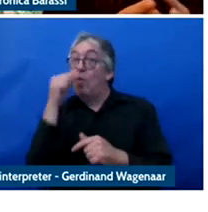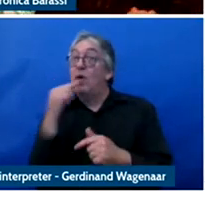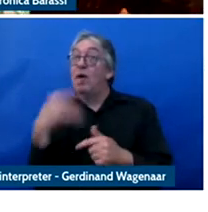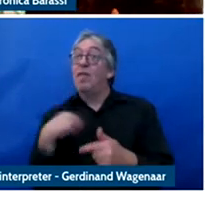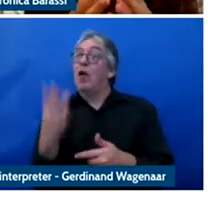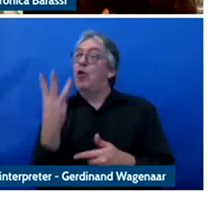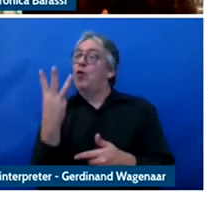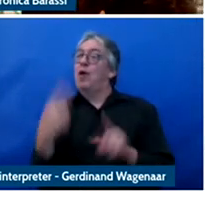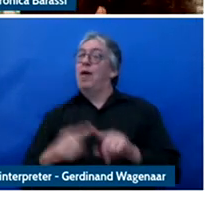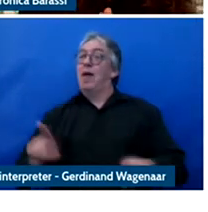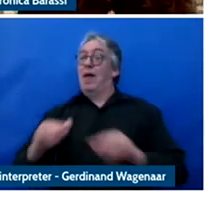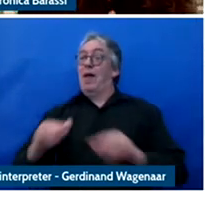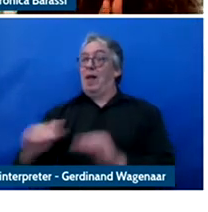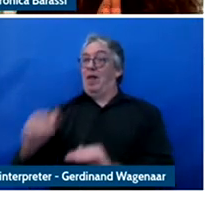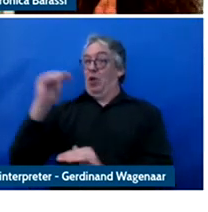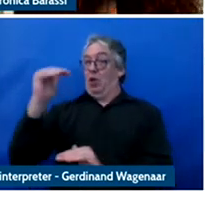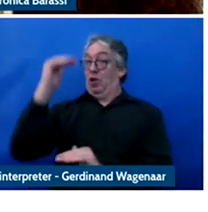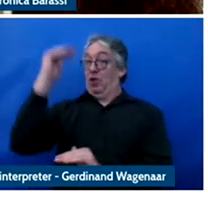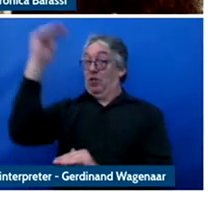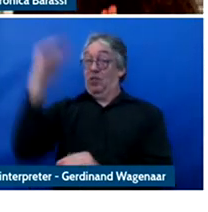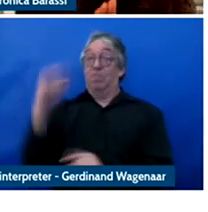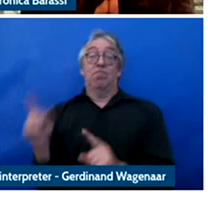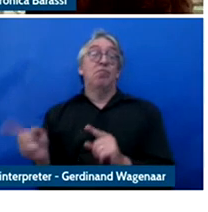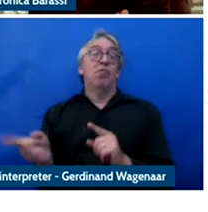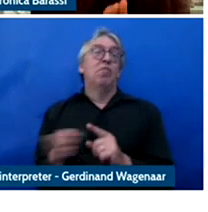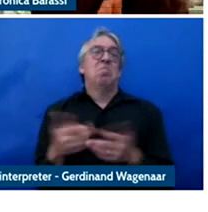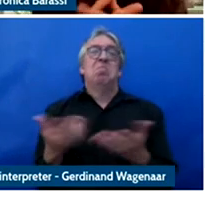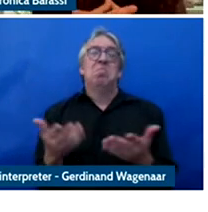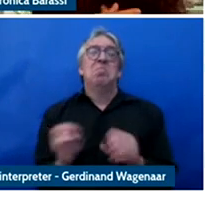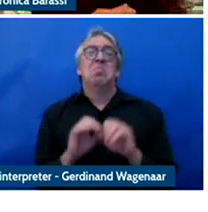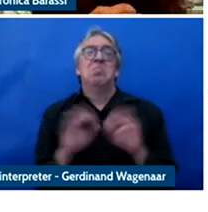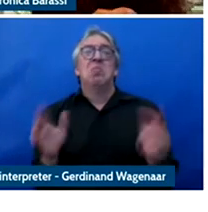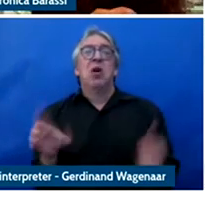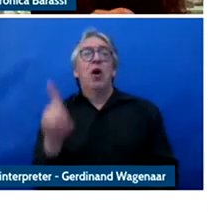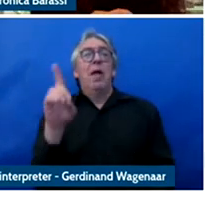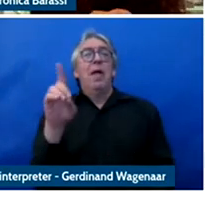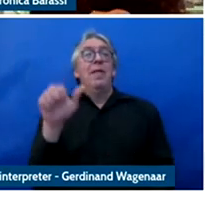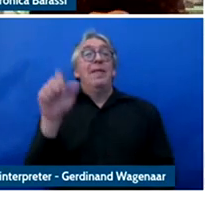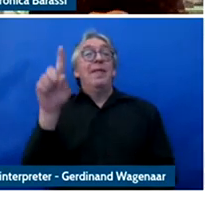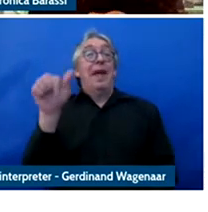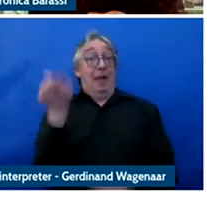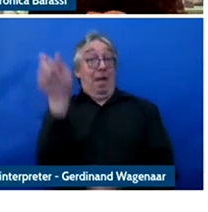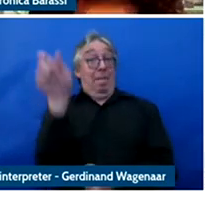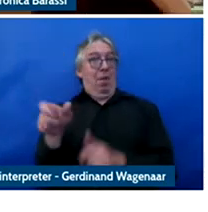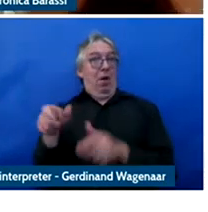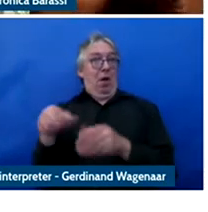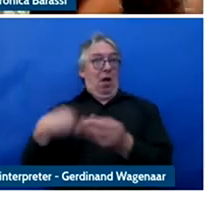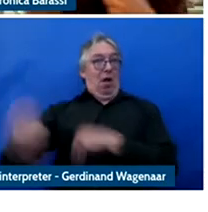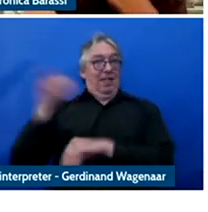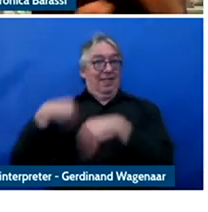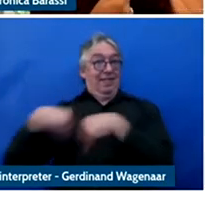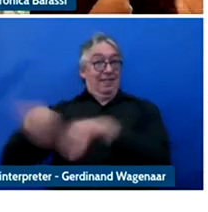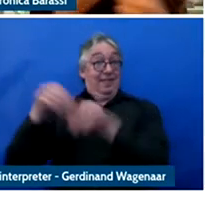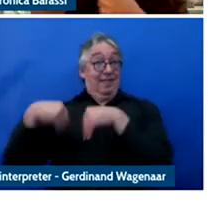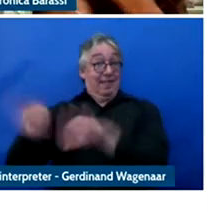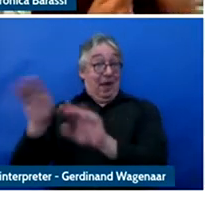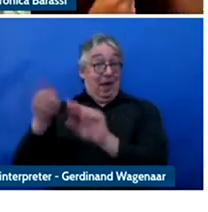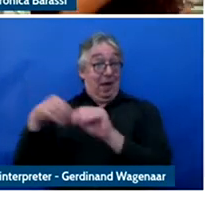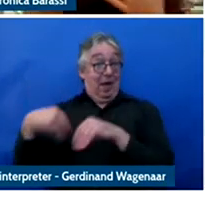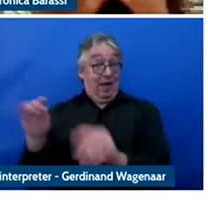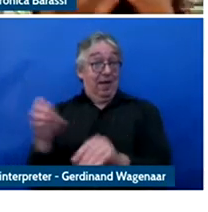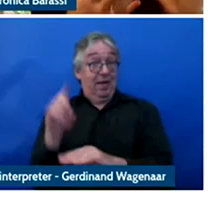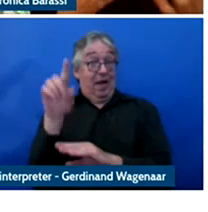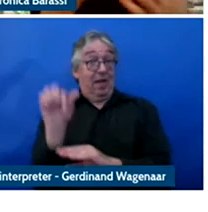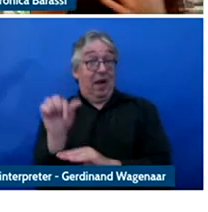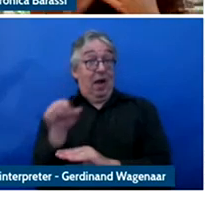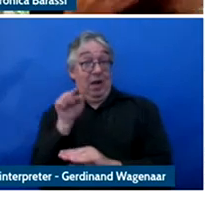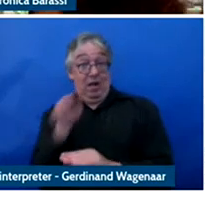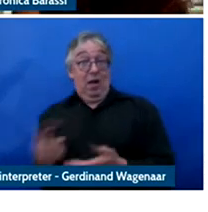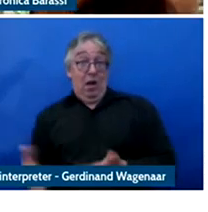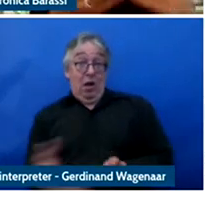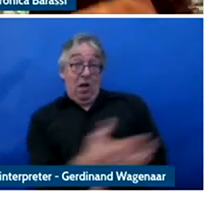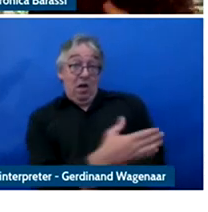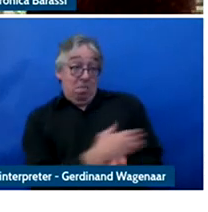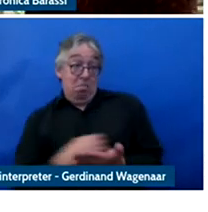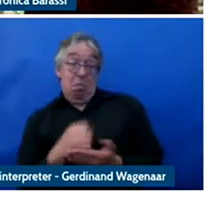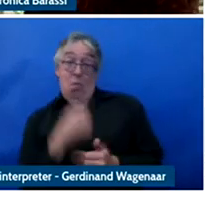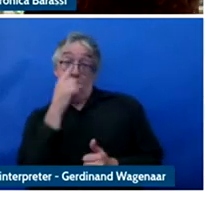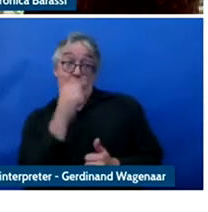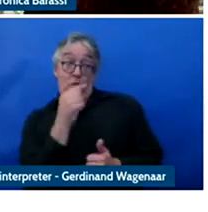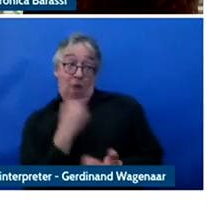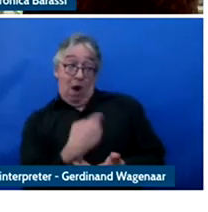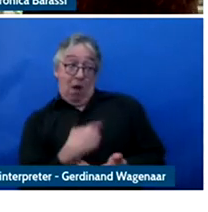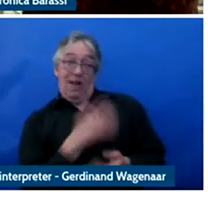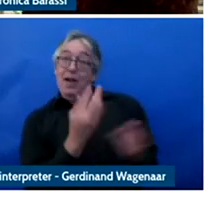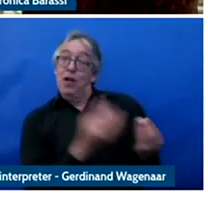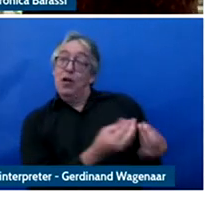three different levels on one hand we have the data brokers who are selling the